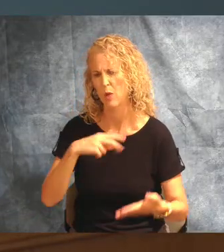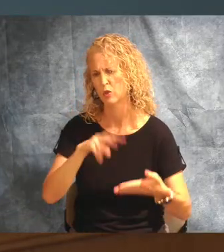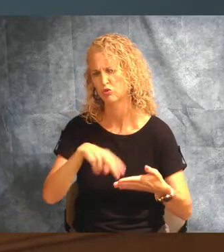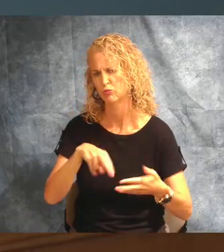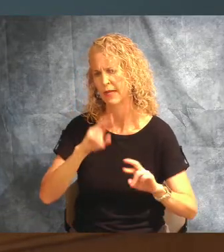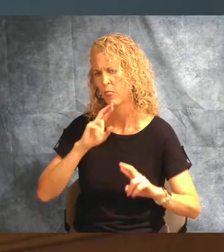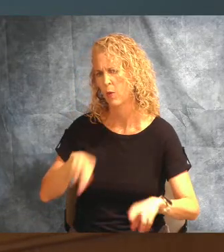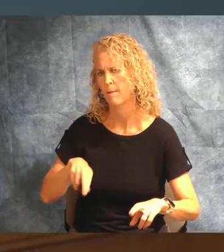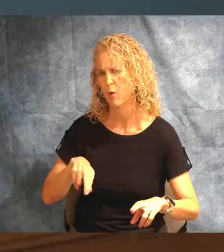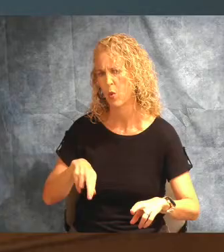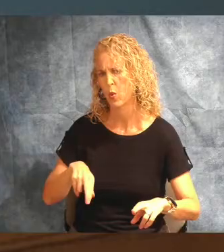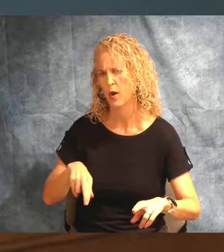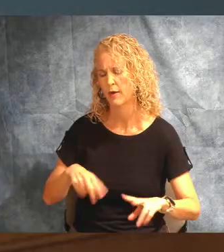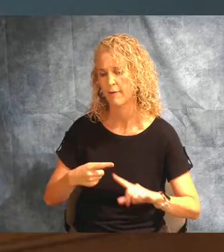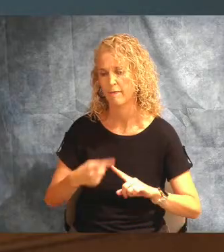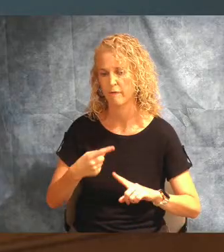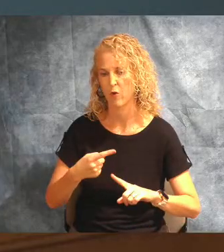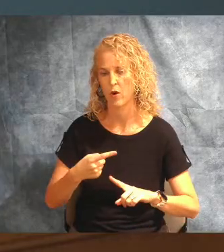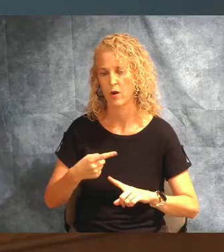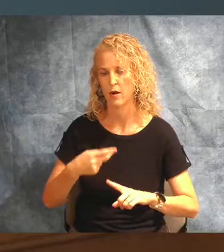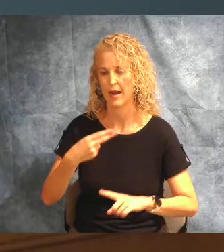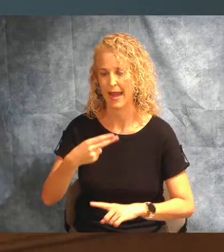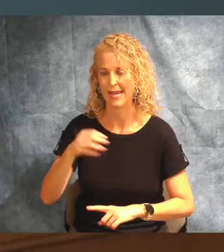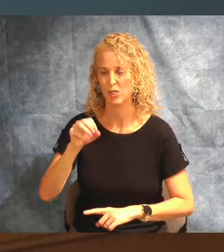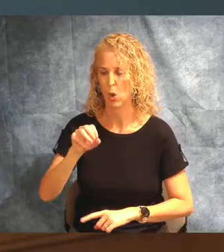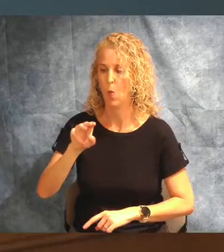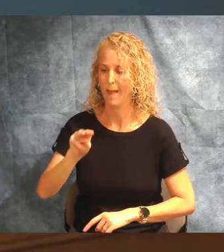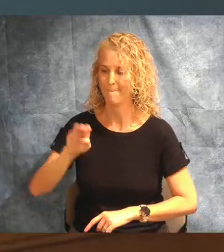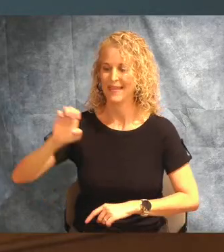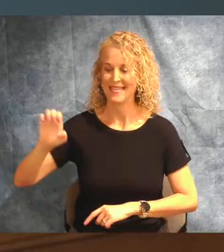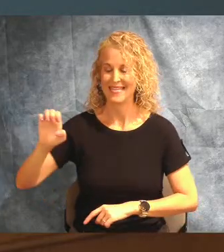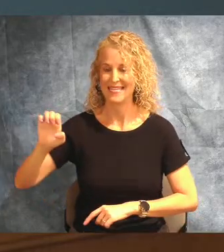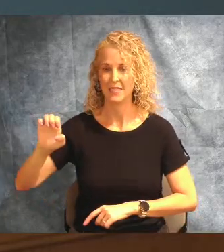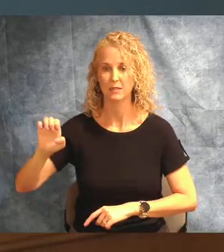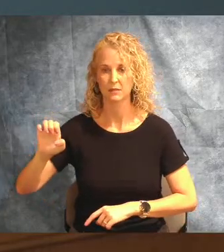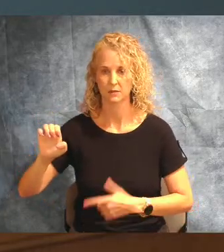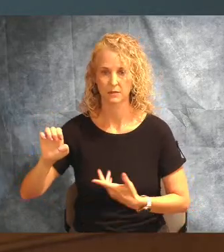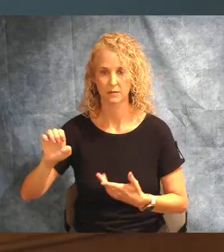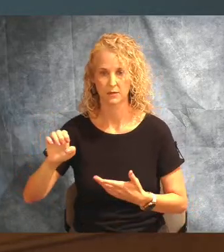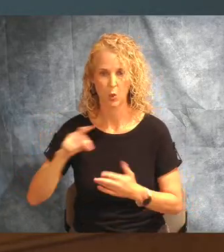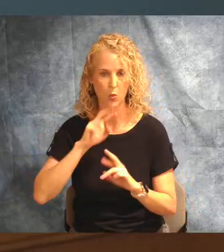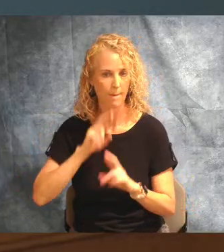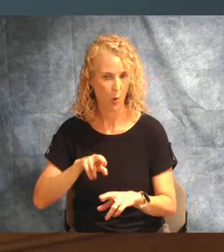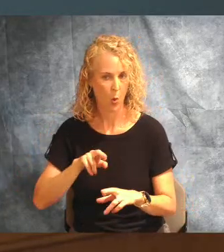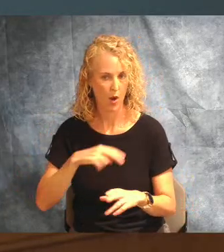on uh, housing homous housing opportunities made equal report came out. I received a